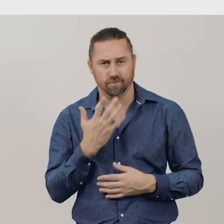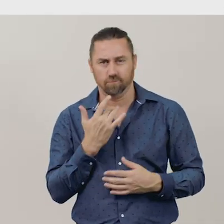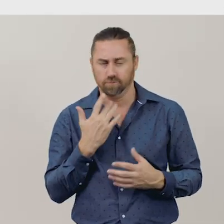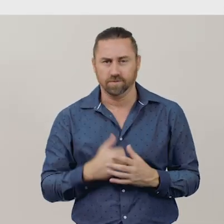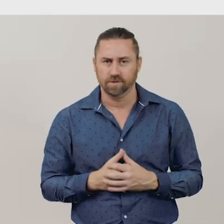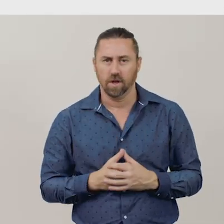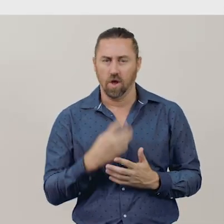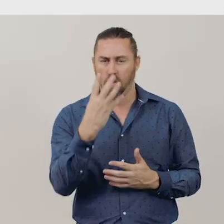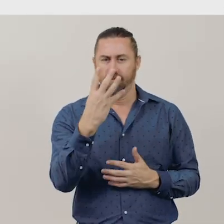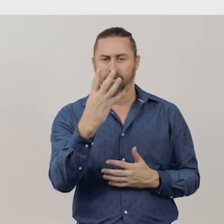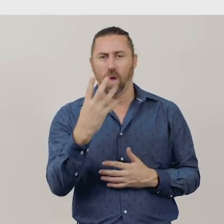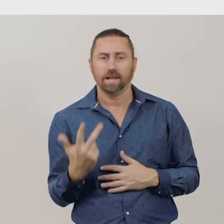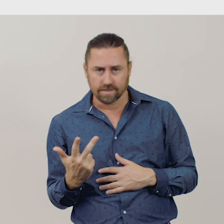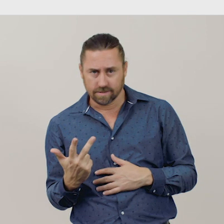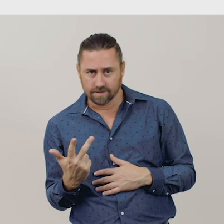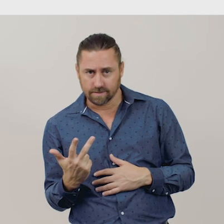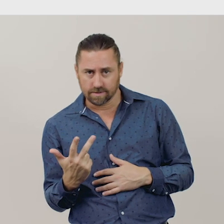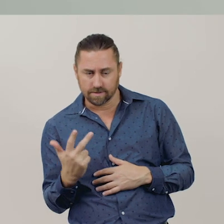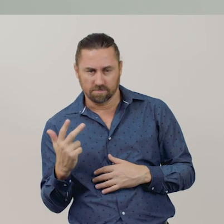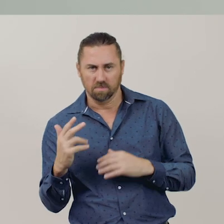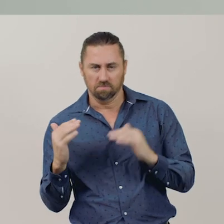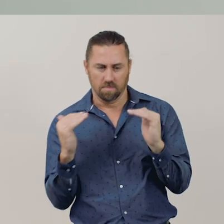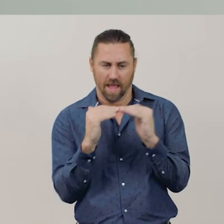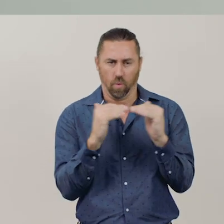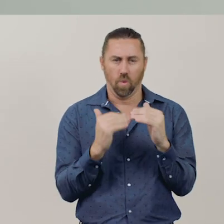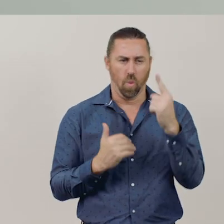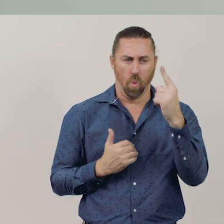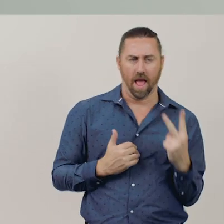4 eighths is equal to 1 half.